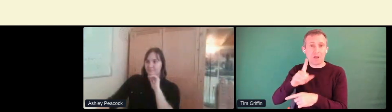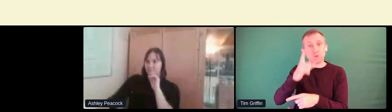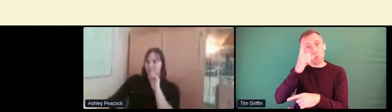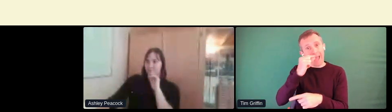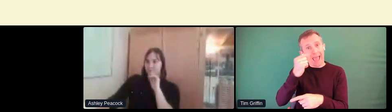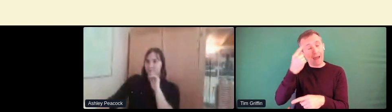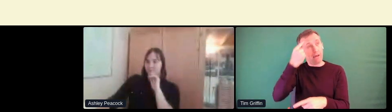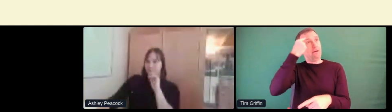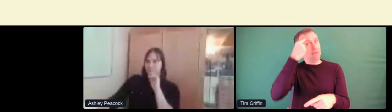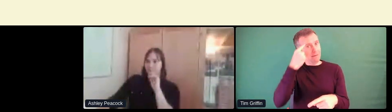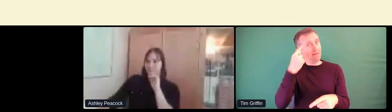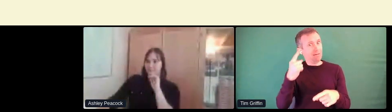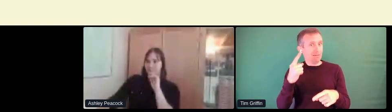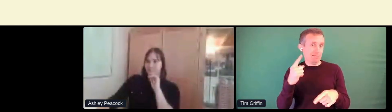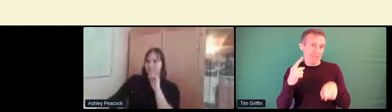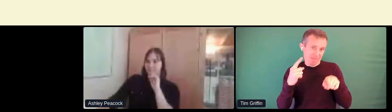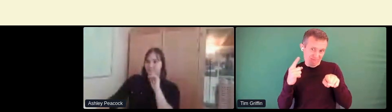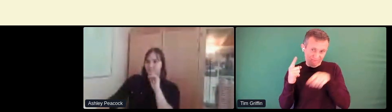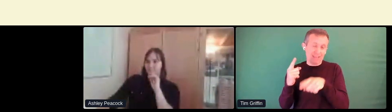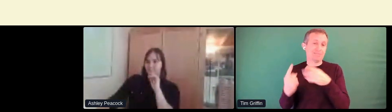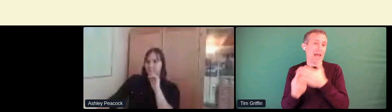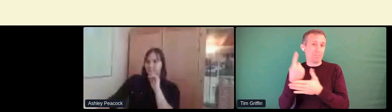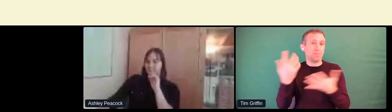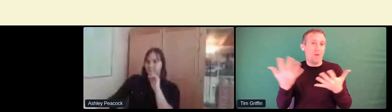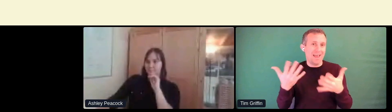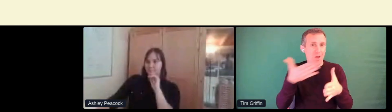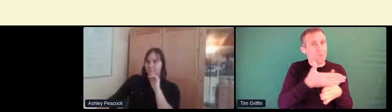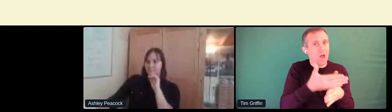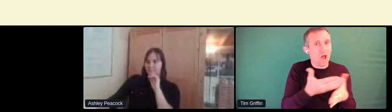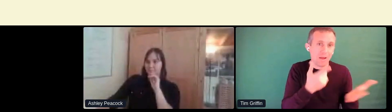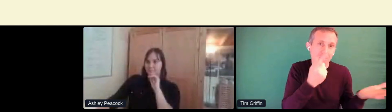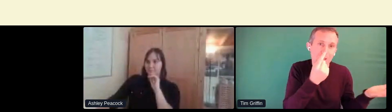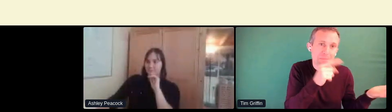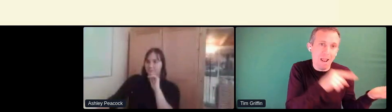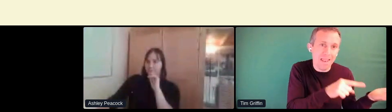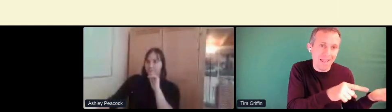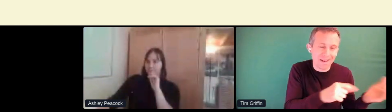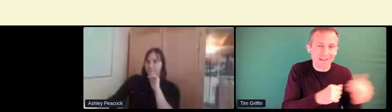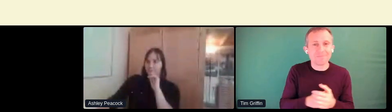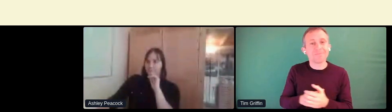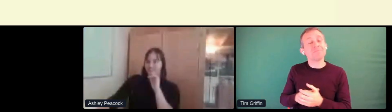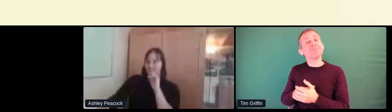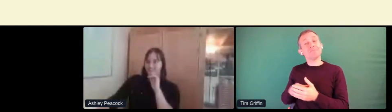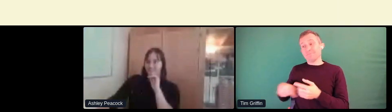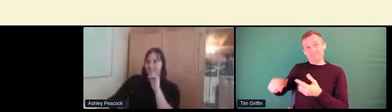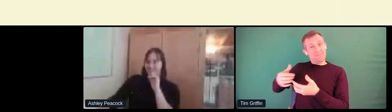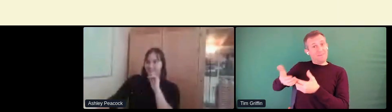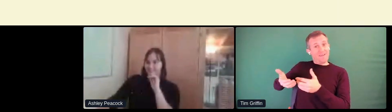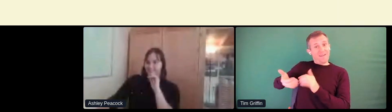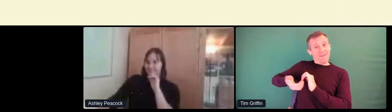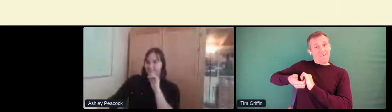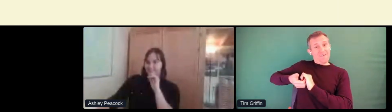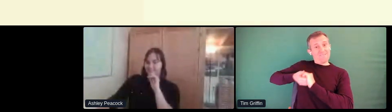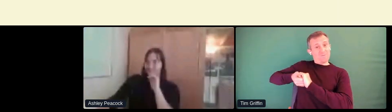in a work environment. There was a slice of pizza left and it was pepperoni pizza.